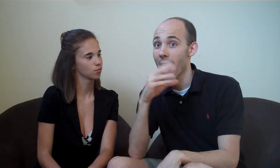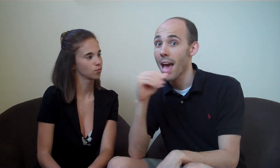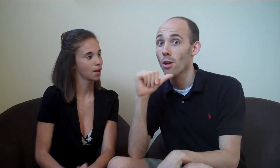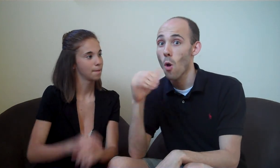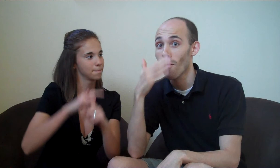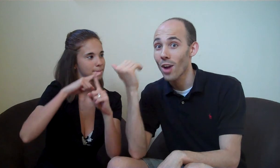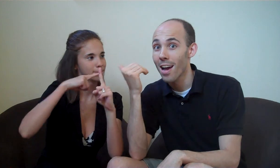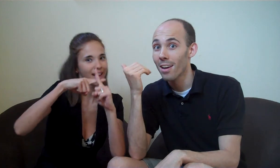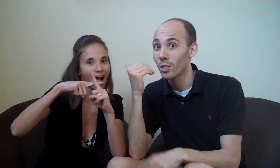Plus don't forget to follow us